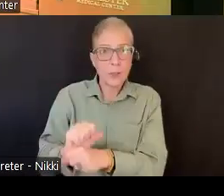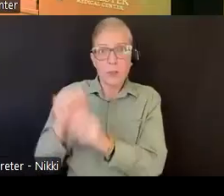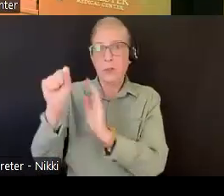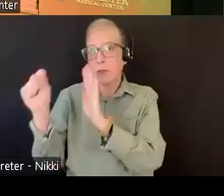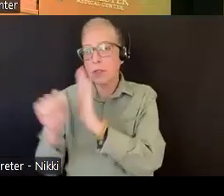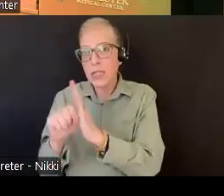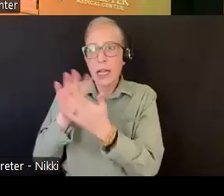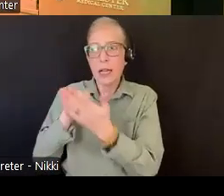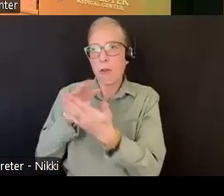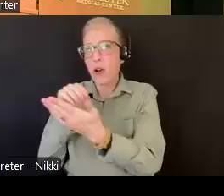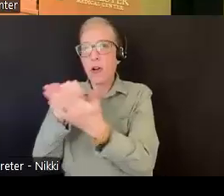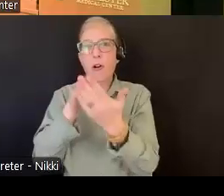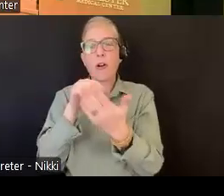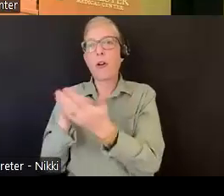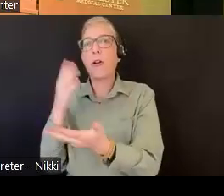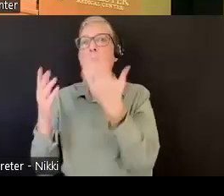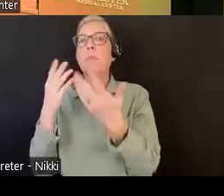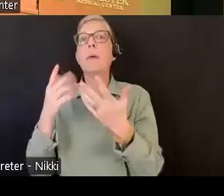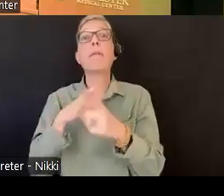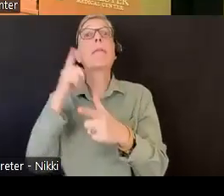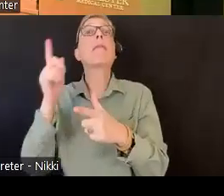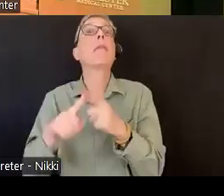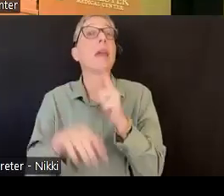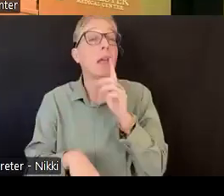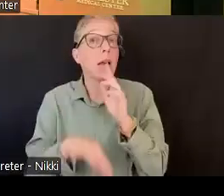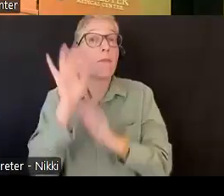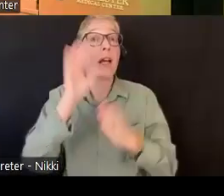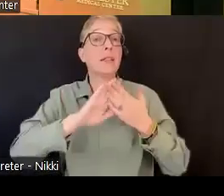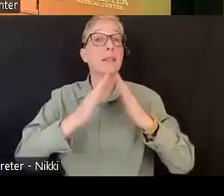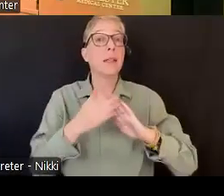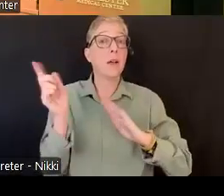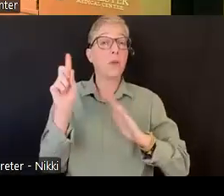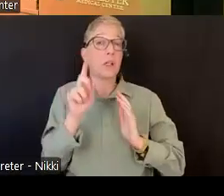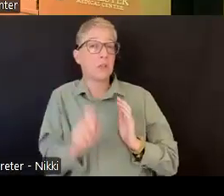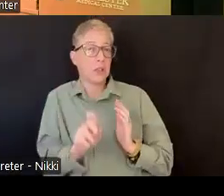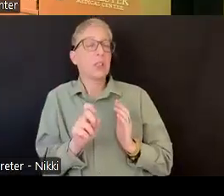where they needed a psychiatrist and kind of take it in a sort of sensible way. Um, so I packed up